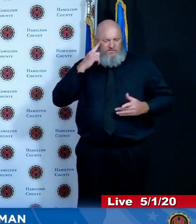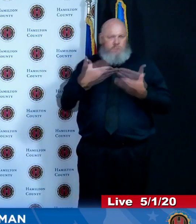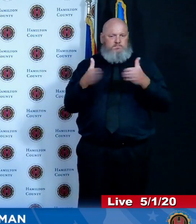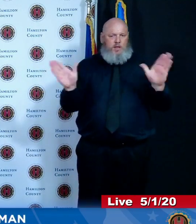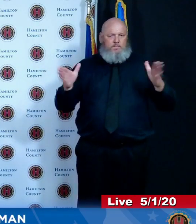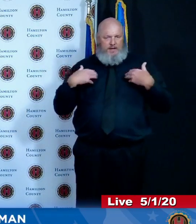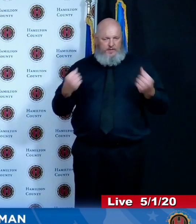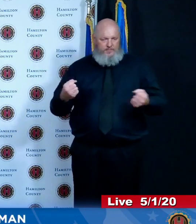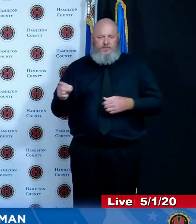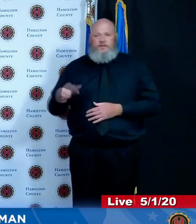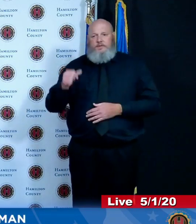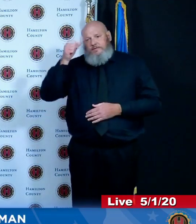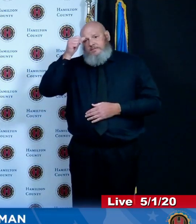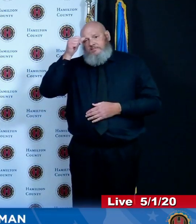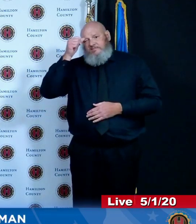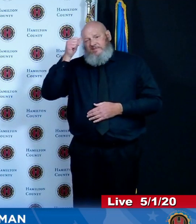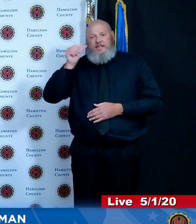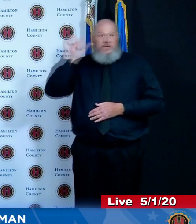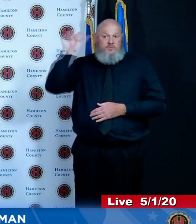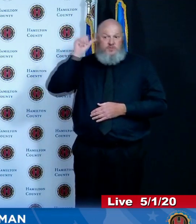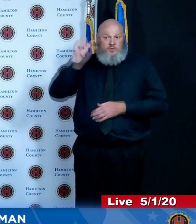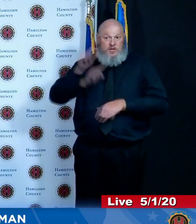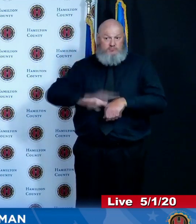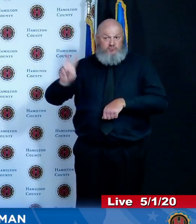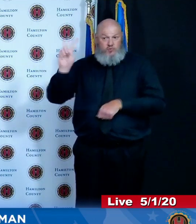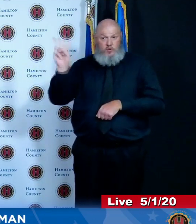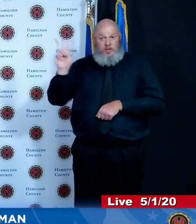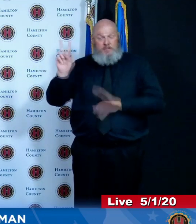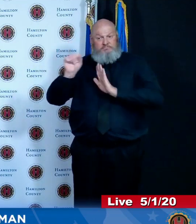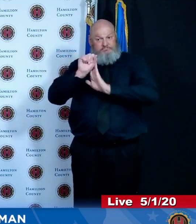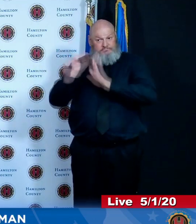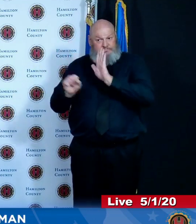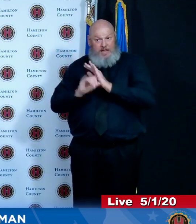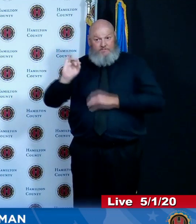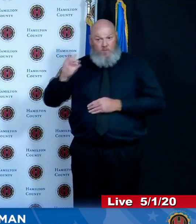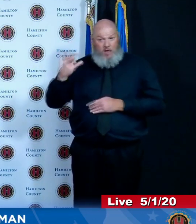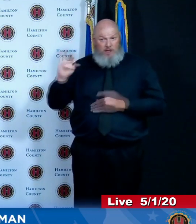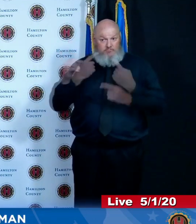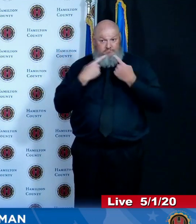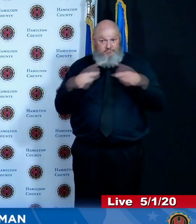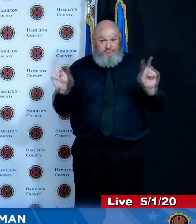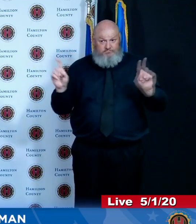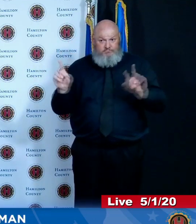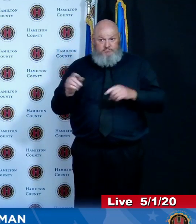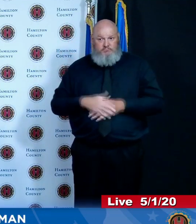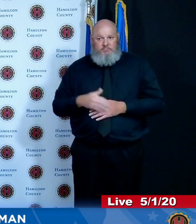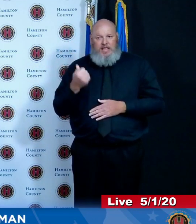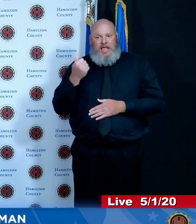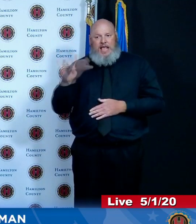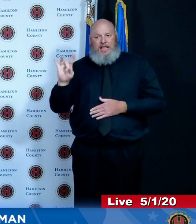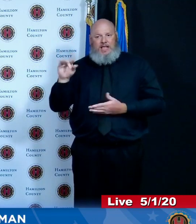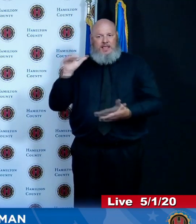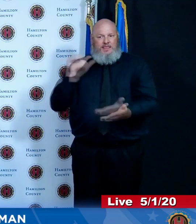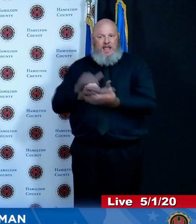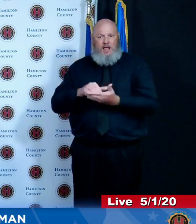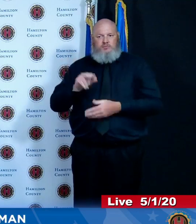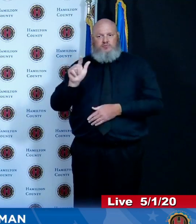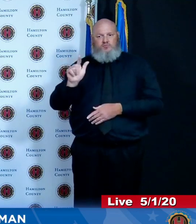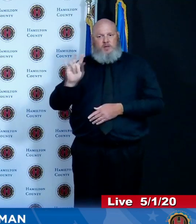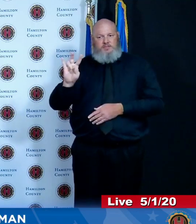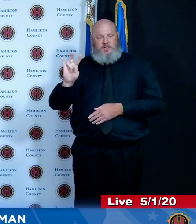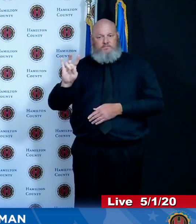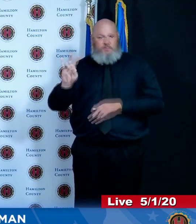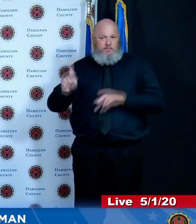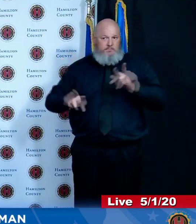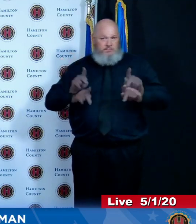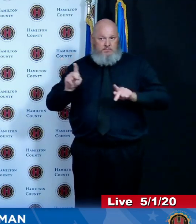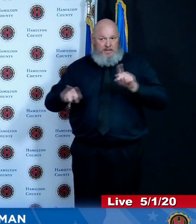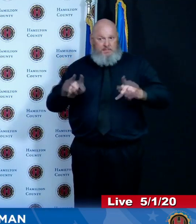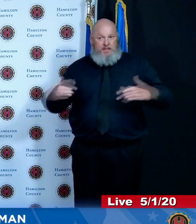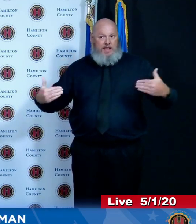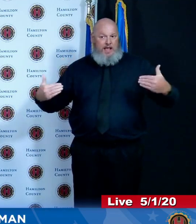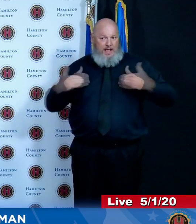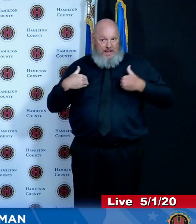reported 18,027 cases of Covid-19 with 3533 hospitalizations and 898 deaths as